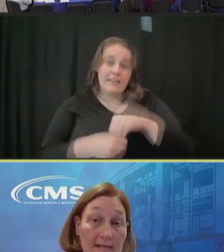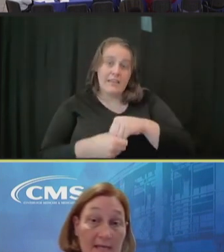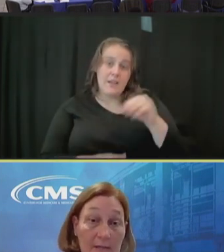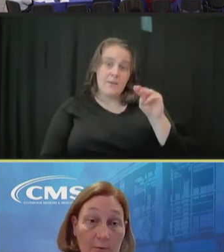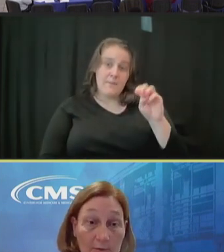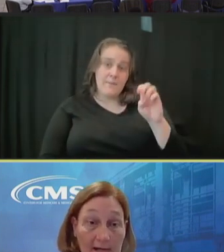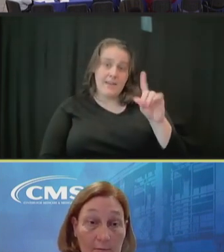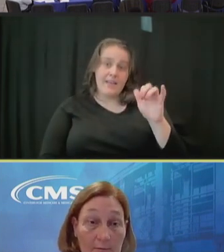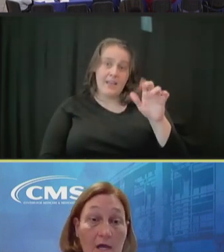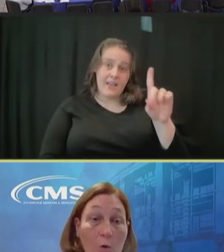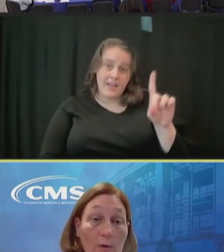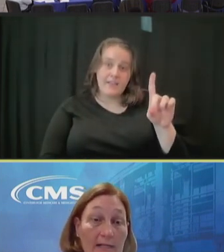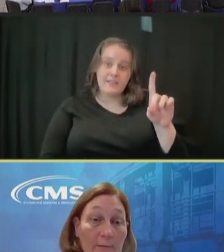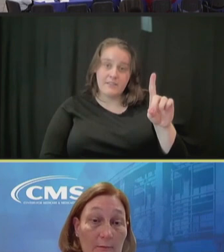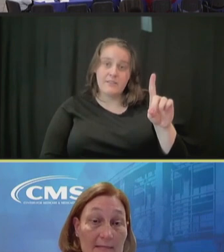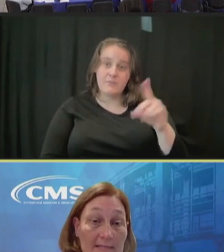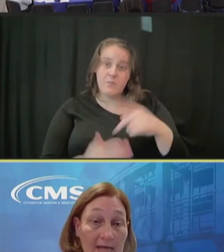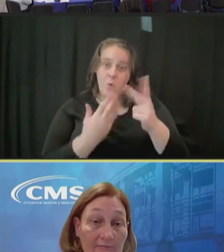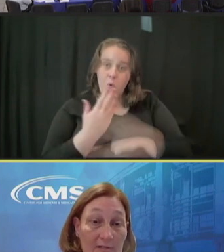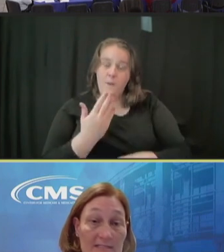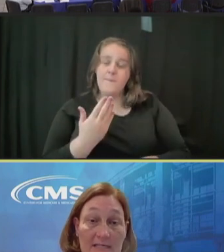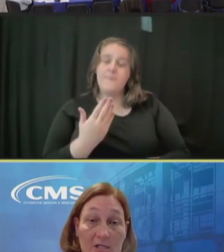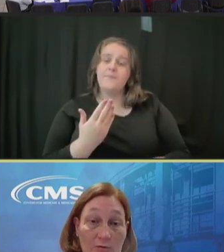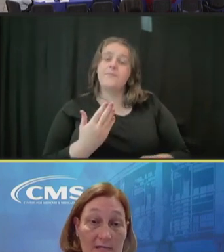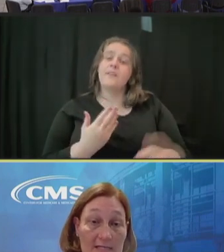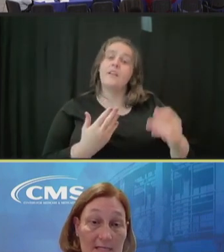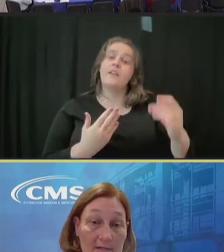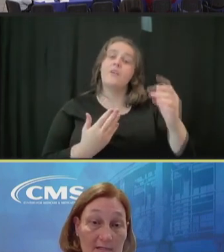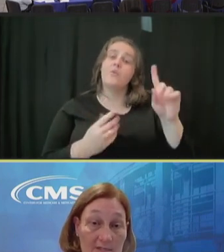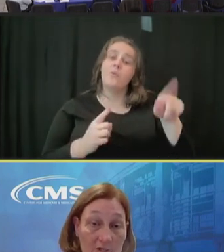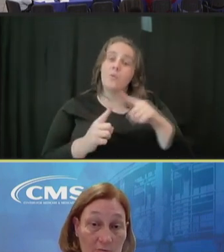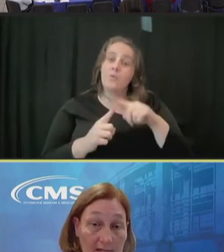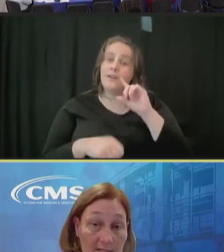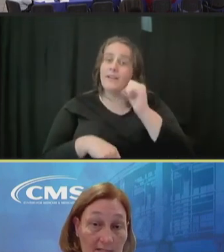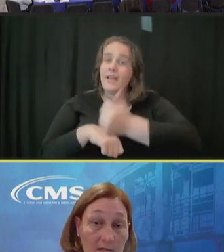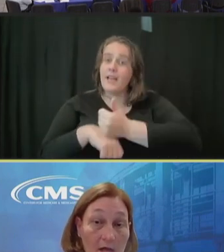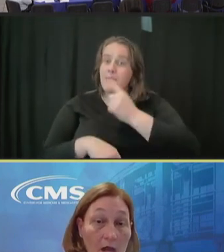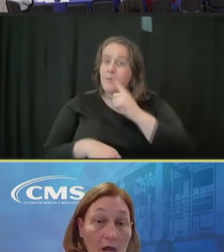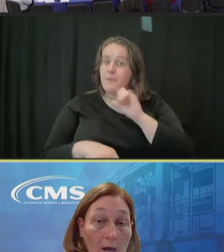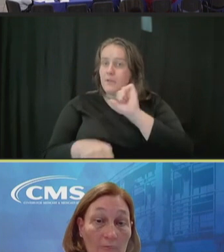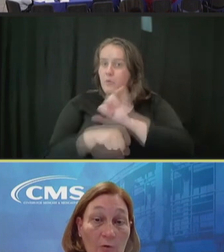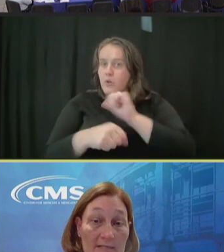the Medicaid program when implementing efforts to increase immunization rates.